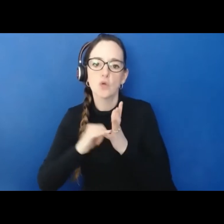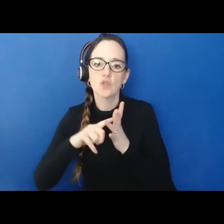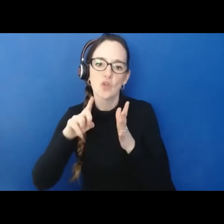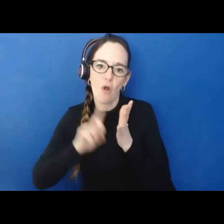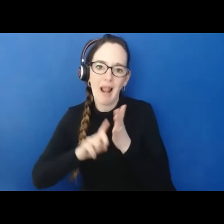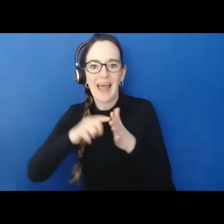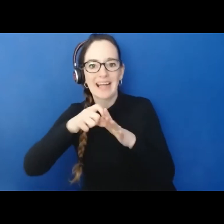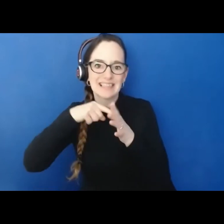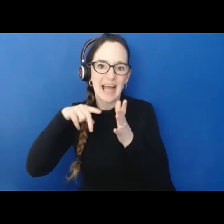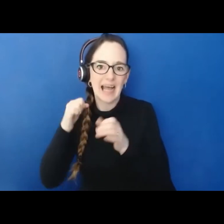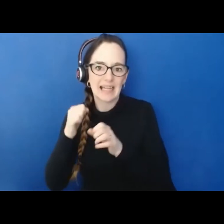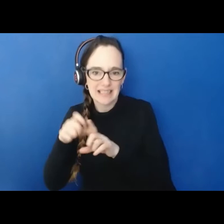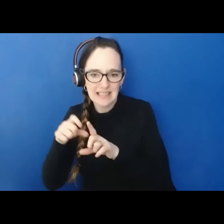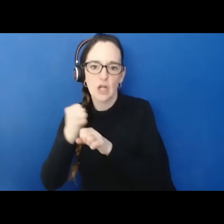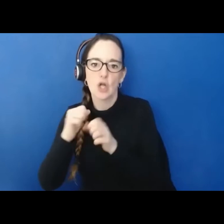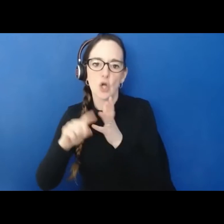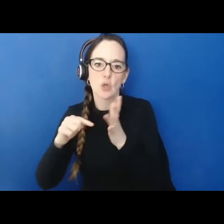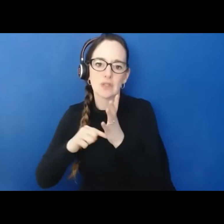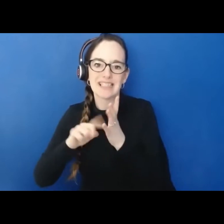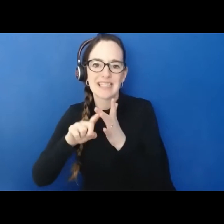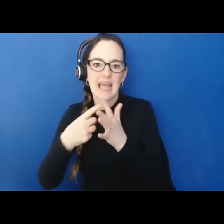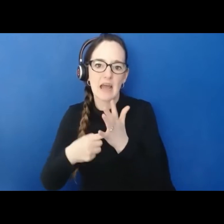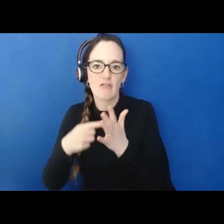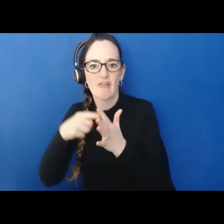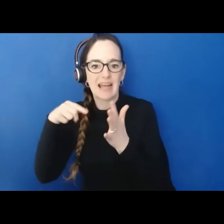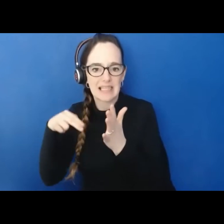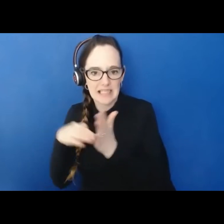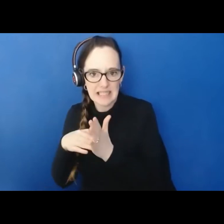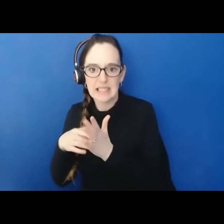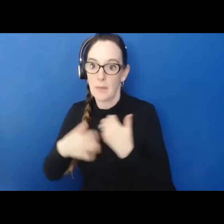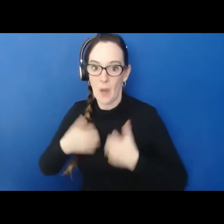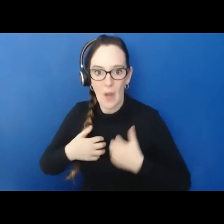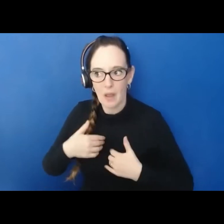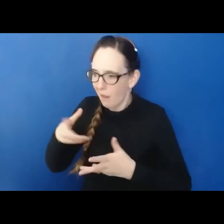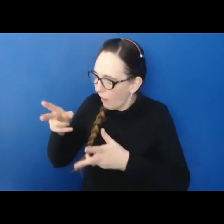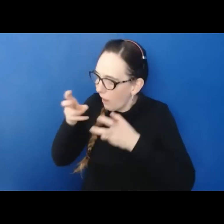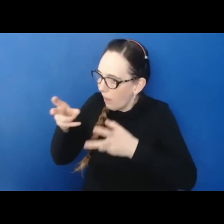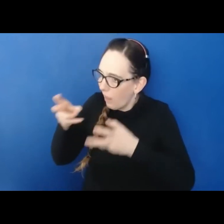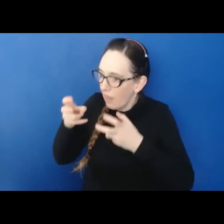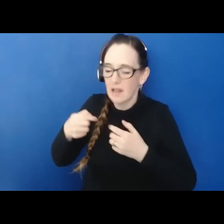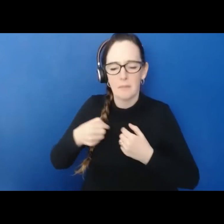I ve been chatting to the team at UP Projects over the last couple of week about this event